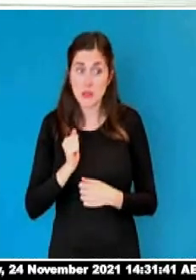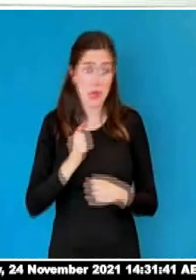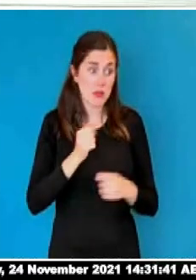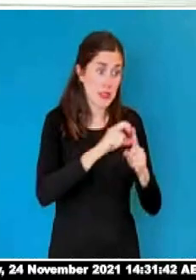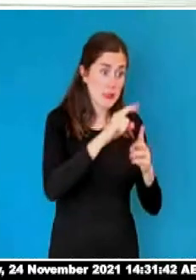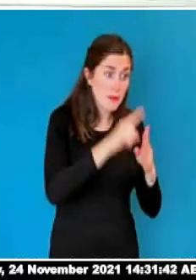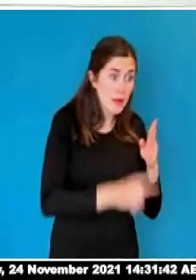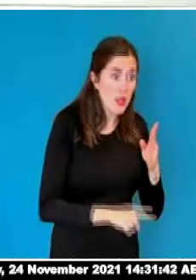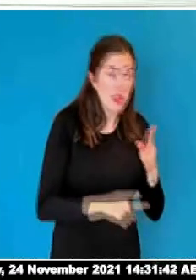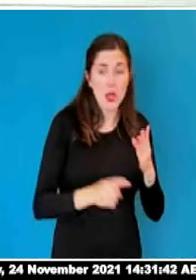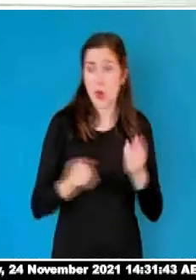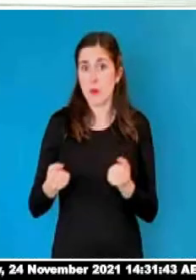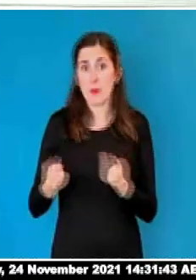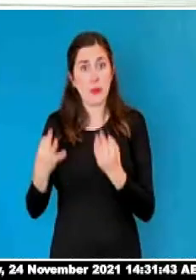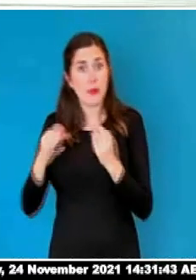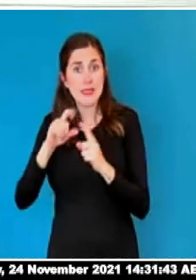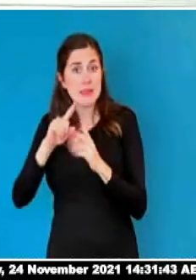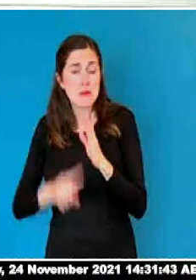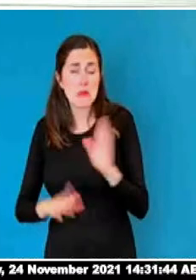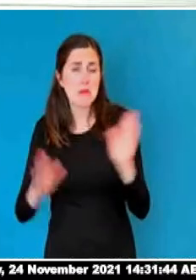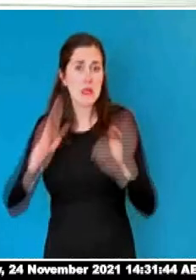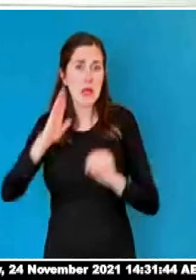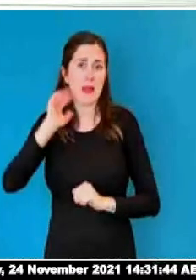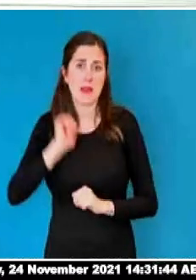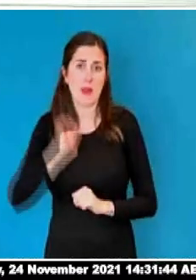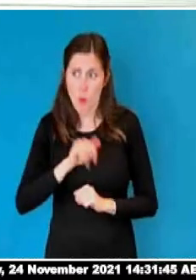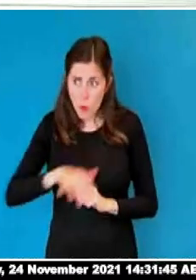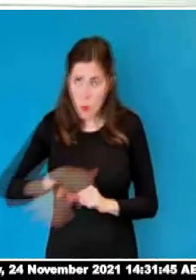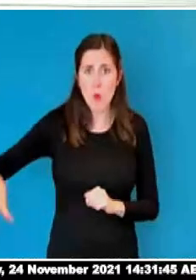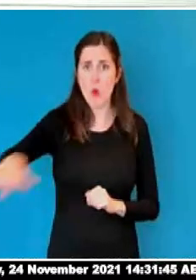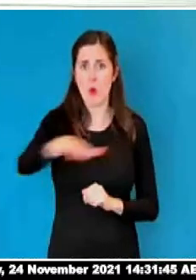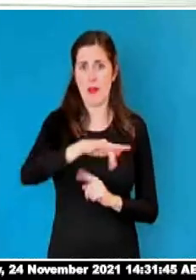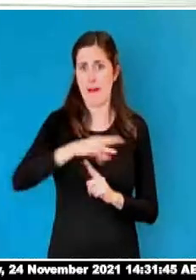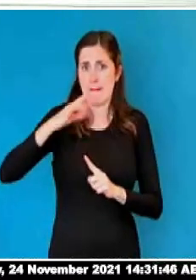ofÂ regardless of what attributes they bring to the workplace.